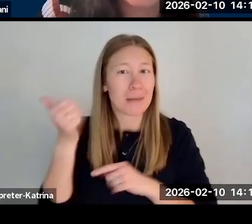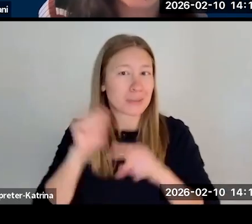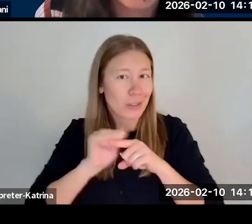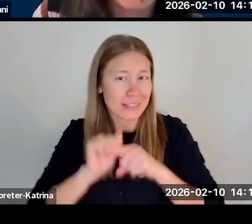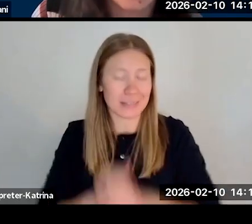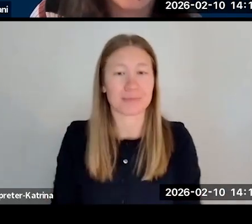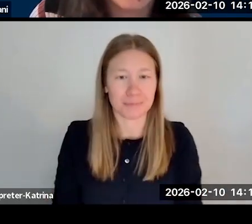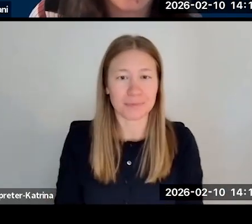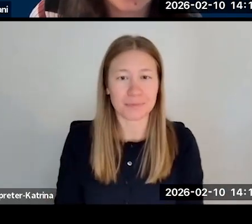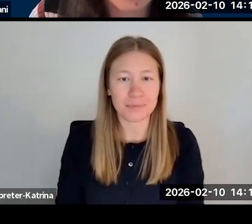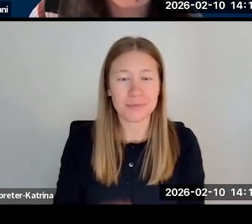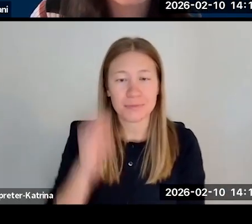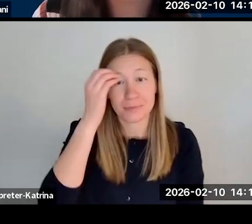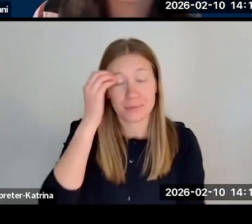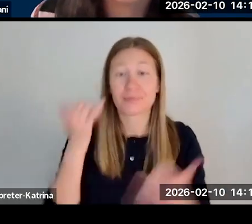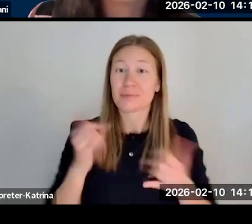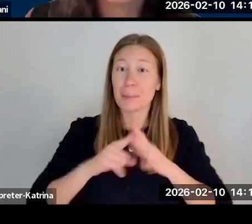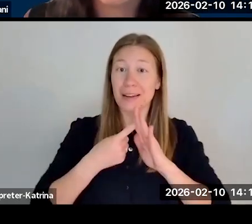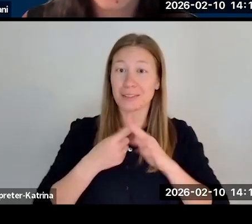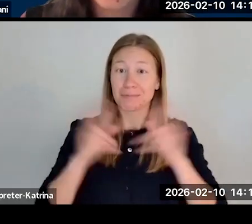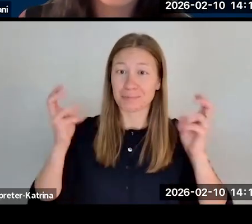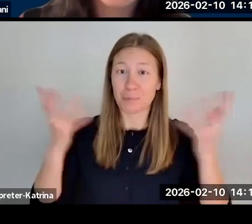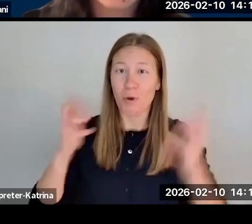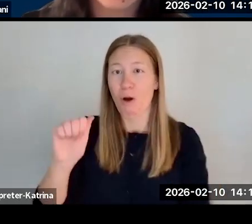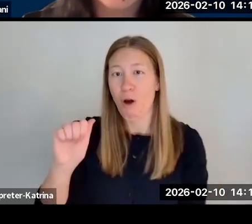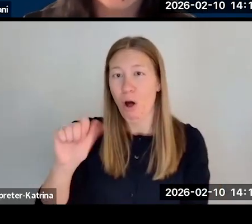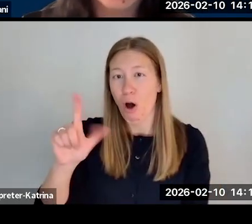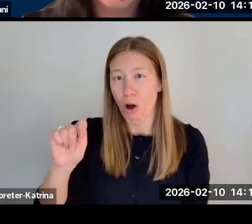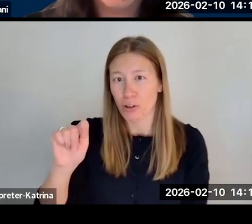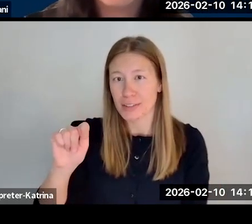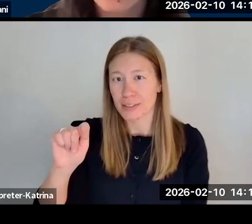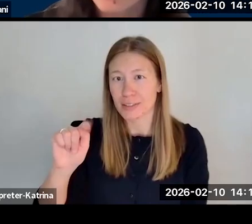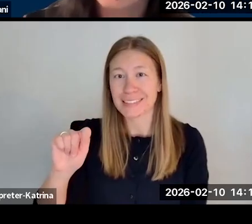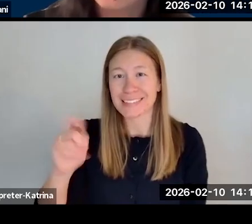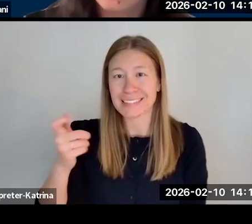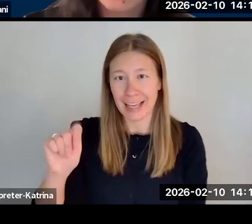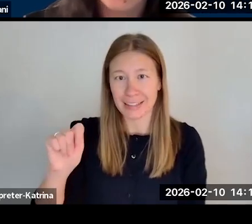So starting out with alt text. So to have an accessible image, you need